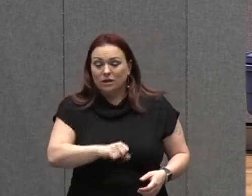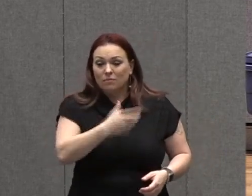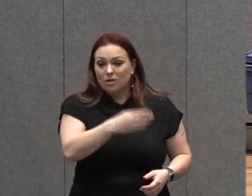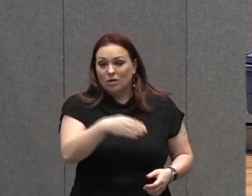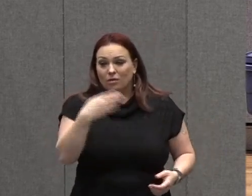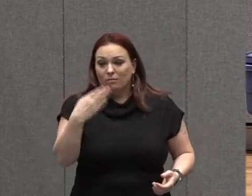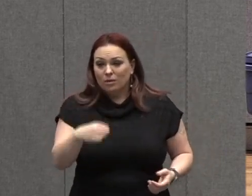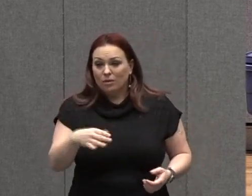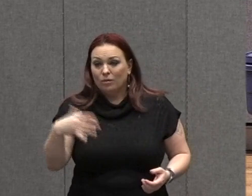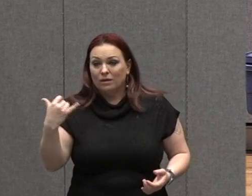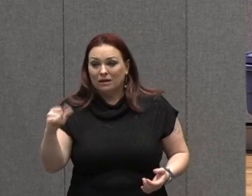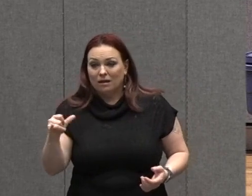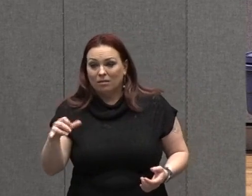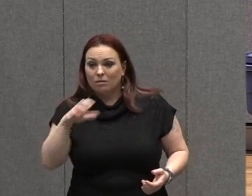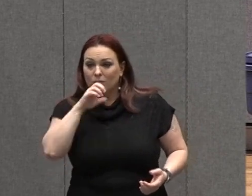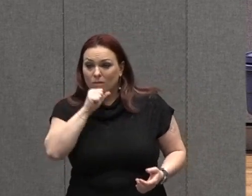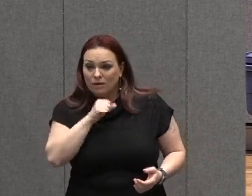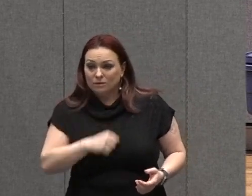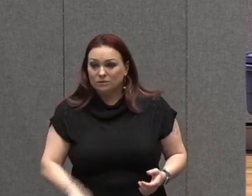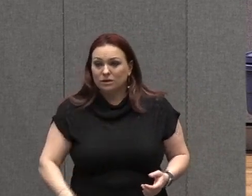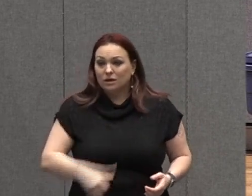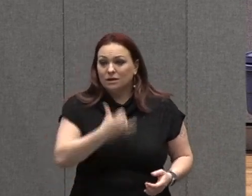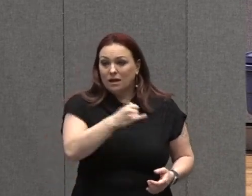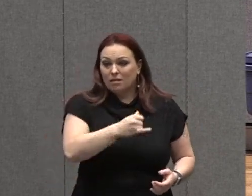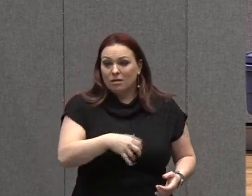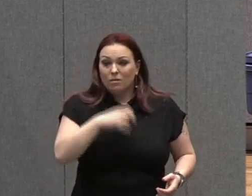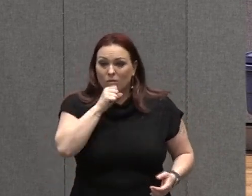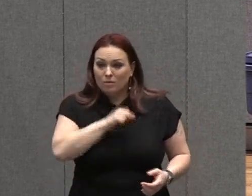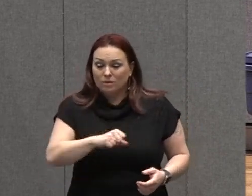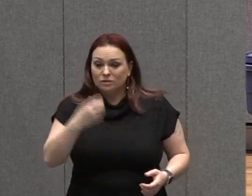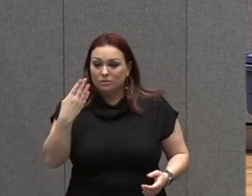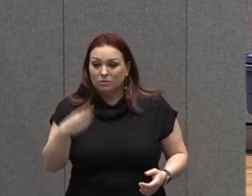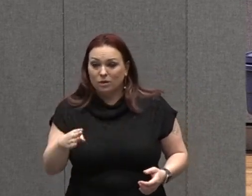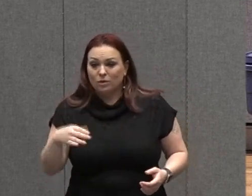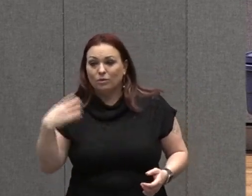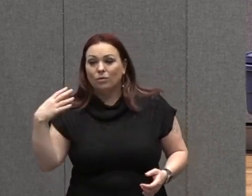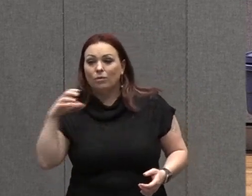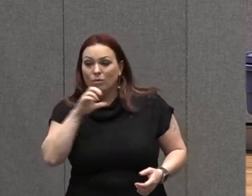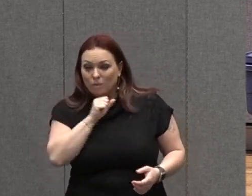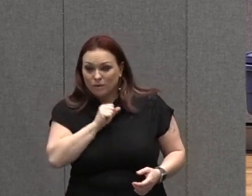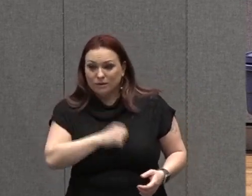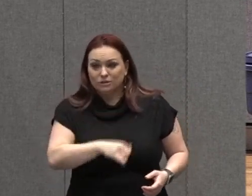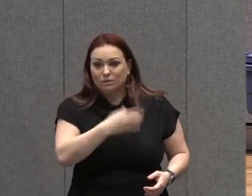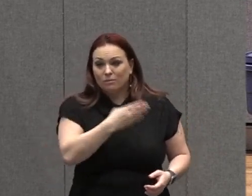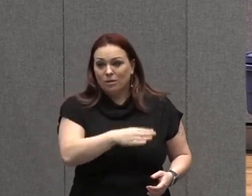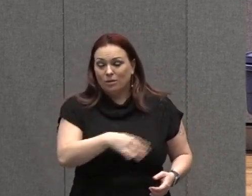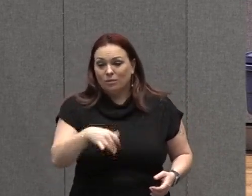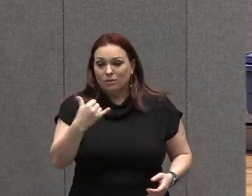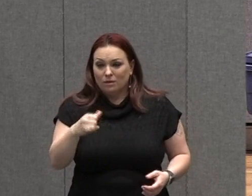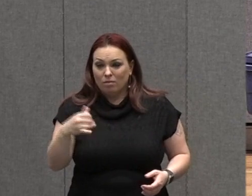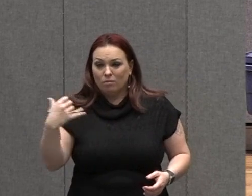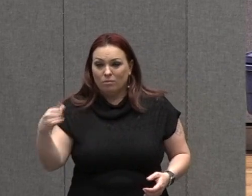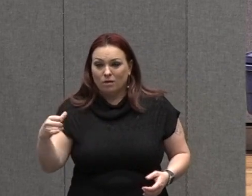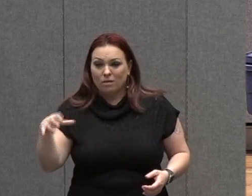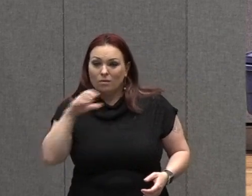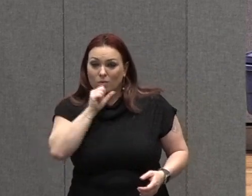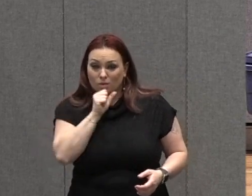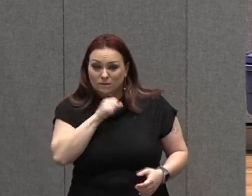Taka-tika taka-tika tati ta. Tati ta taka-tika ta taka-tiki tati tati ta.